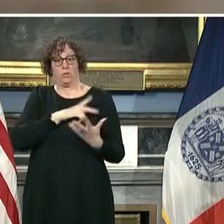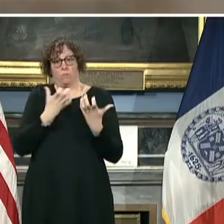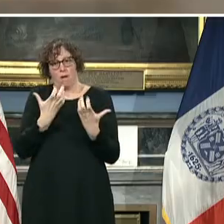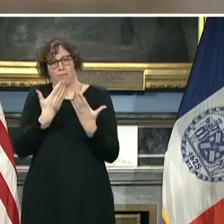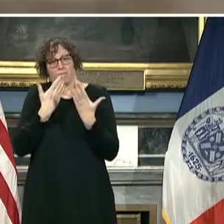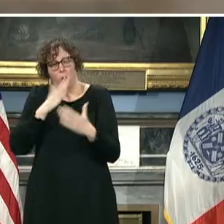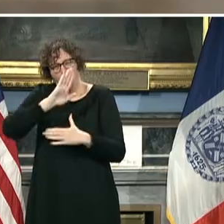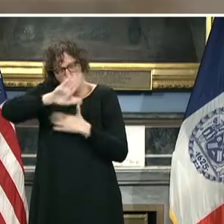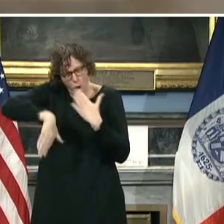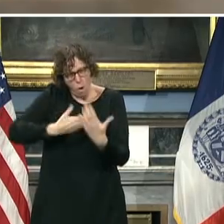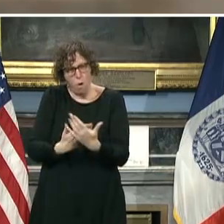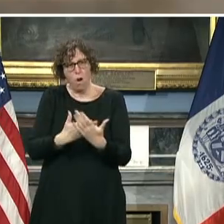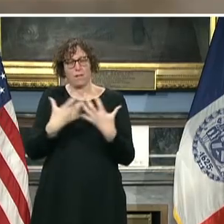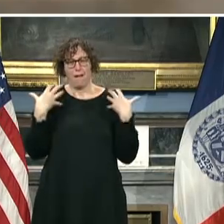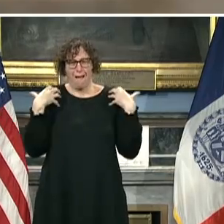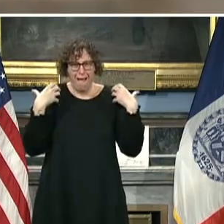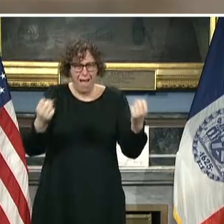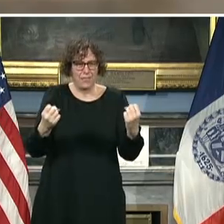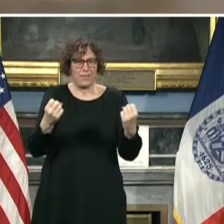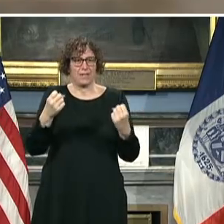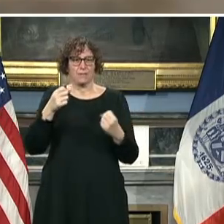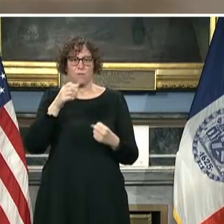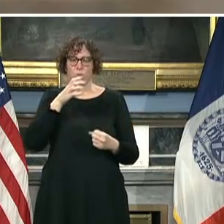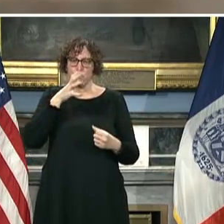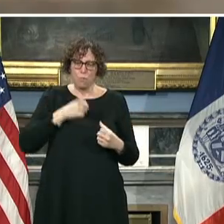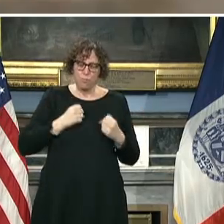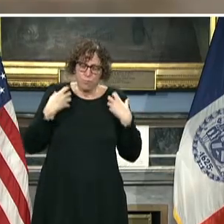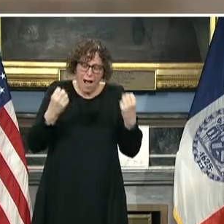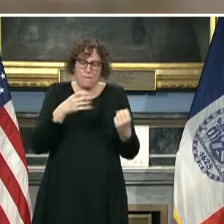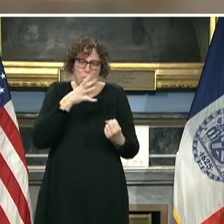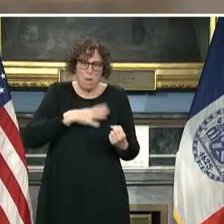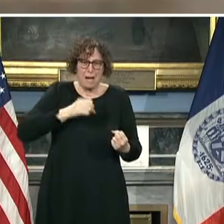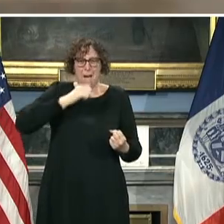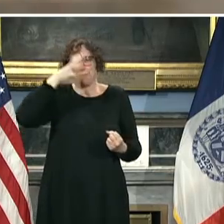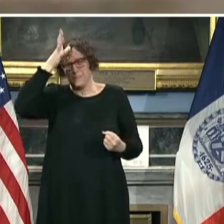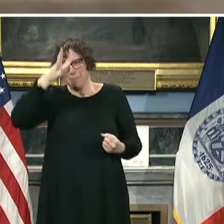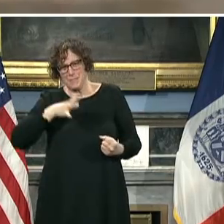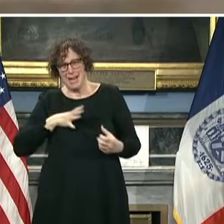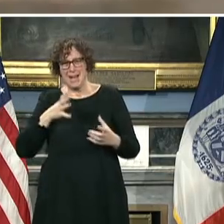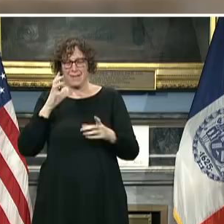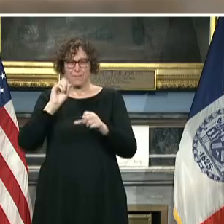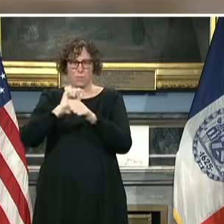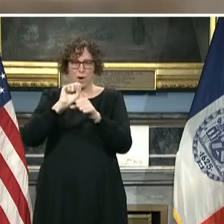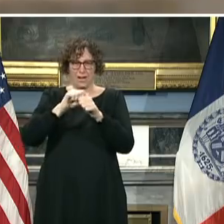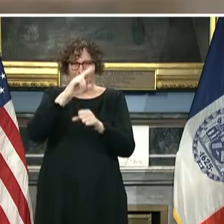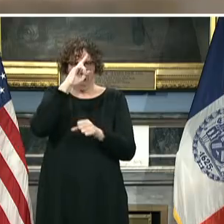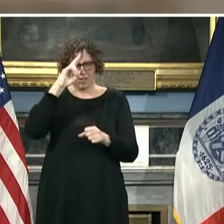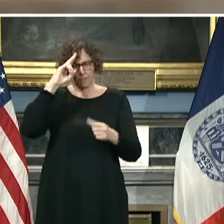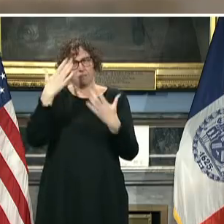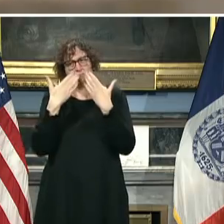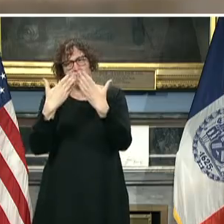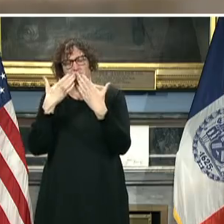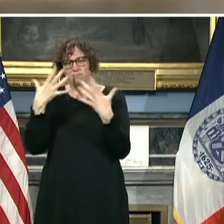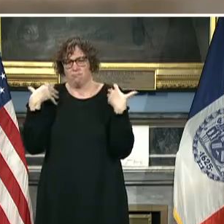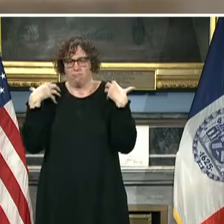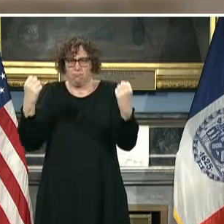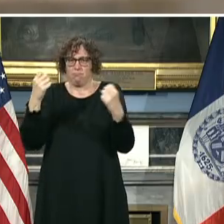WOULD LIKE TO THANK ALL OF THE BRAVE MEN AND WOMEN WHO ARE WINNINGHE T GFIHT IN OUR HOSPITALS AND MEDICAL FACILITIES. ITIANS SOABLUTE